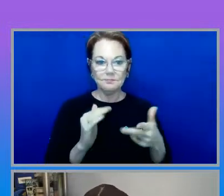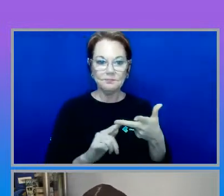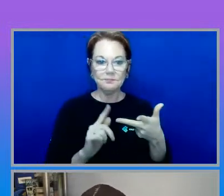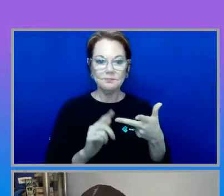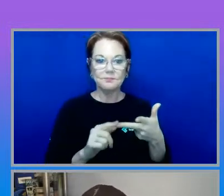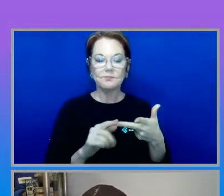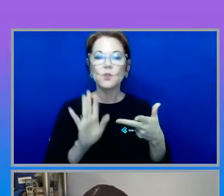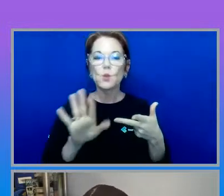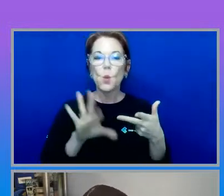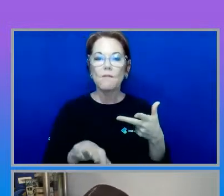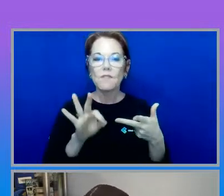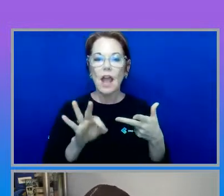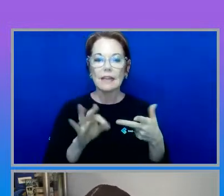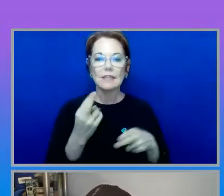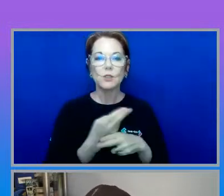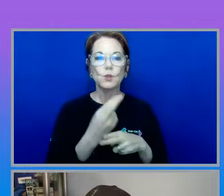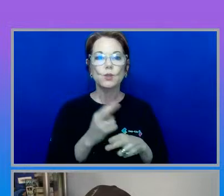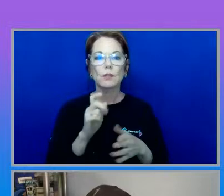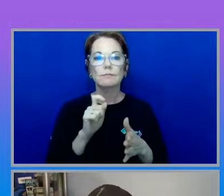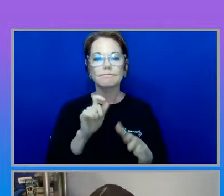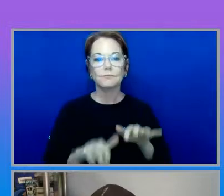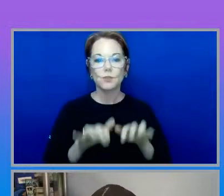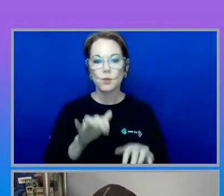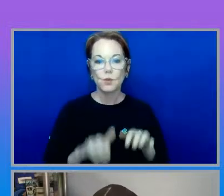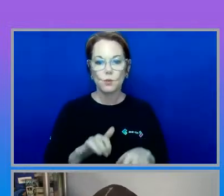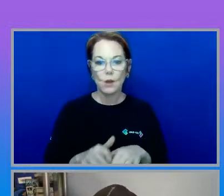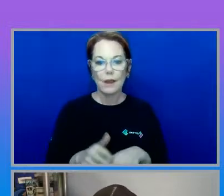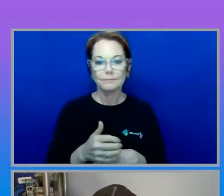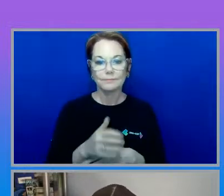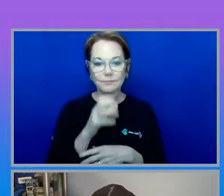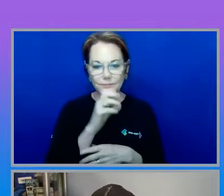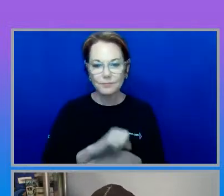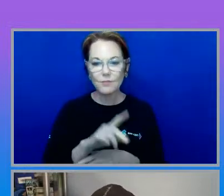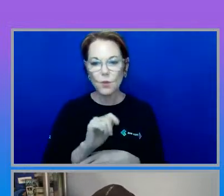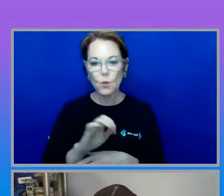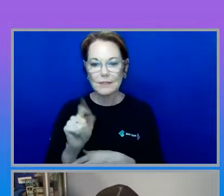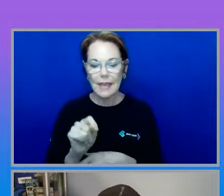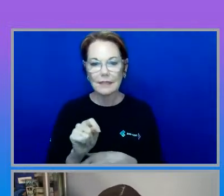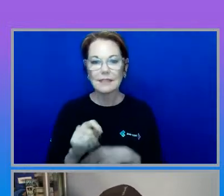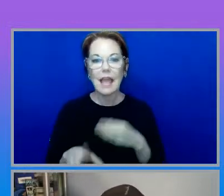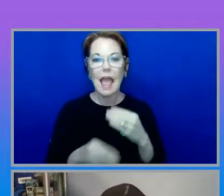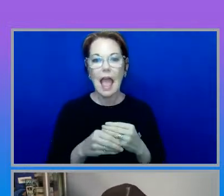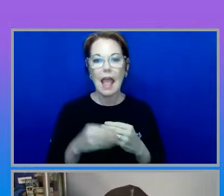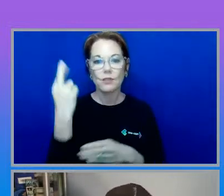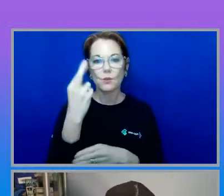your findings to write three texts for the image provided with your reasoning about why